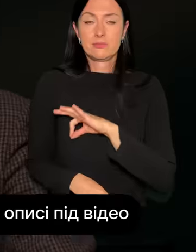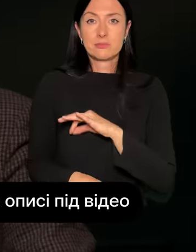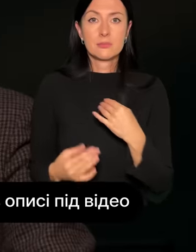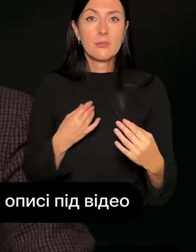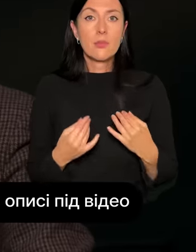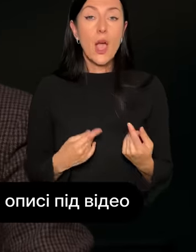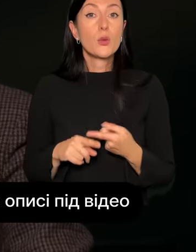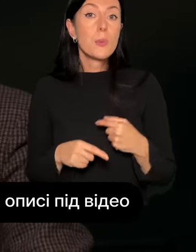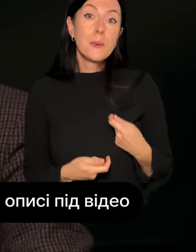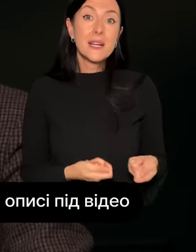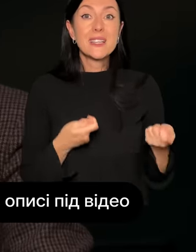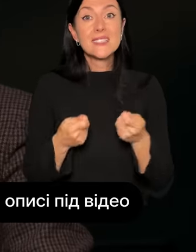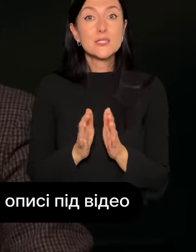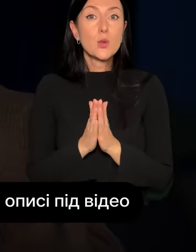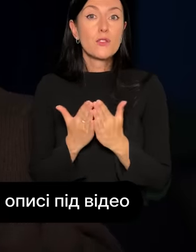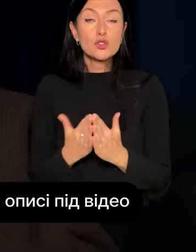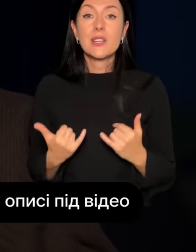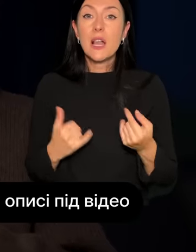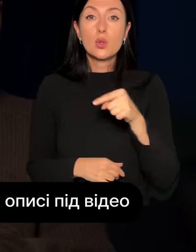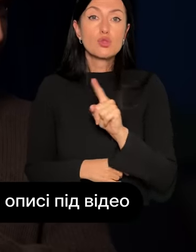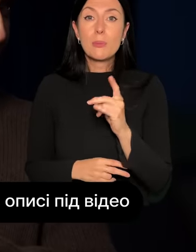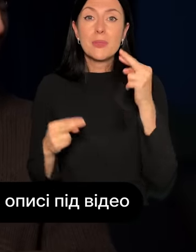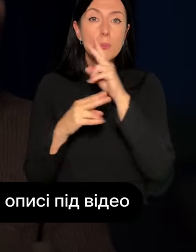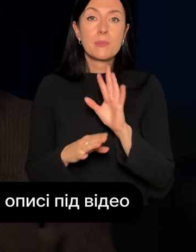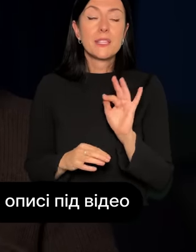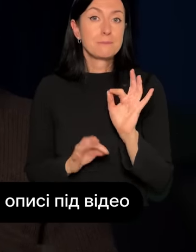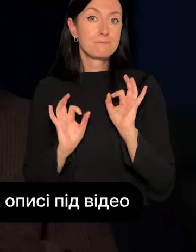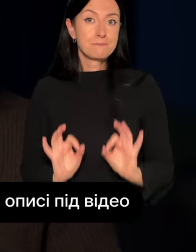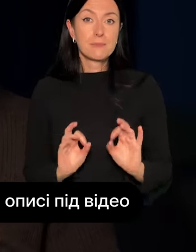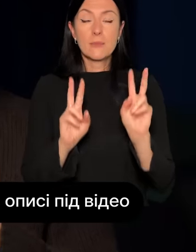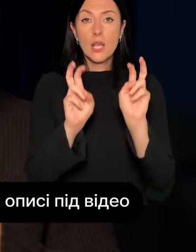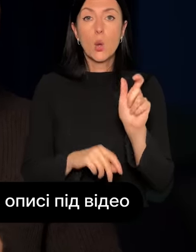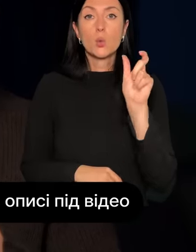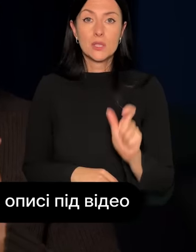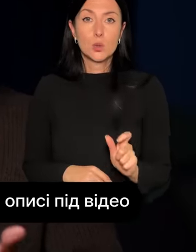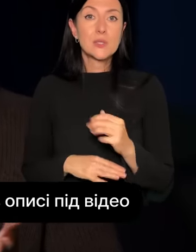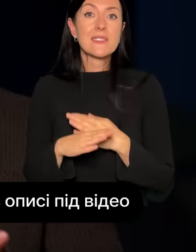We've brought a little vocabulary. To correctly refer to a person with a disability,